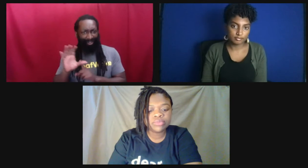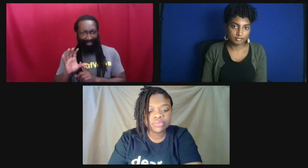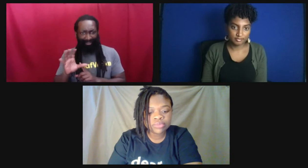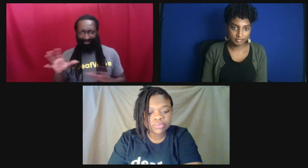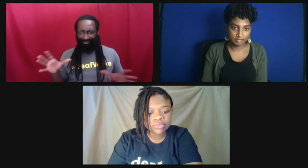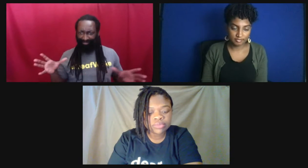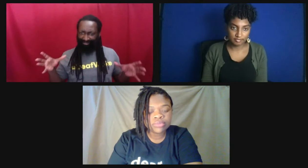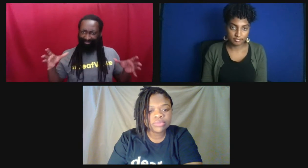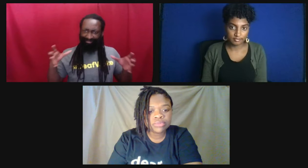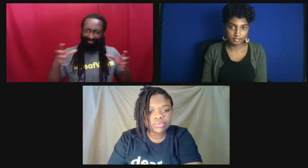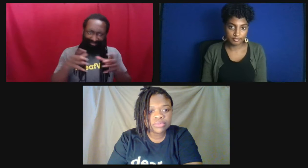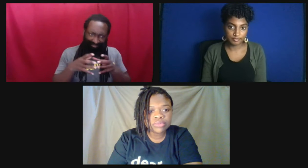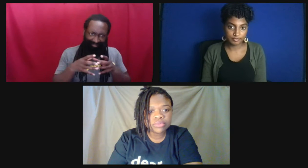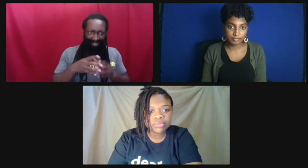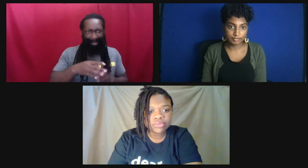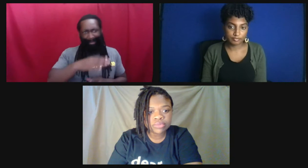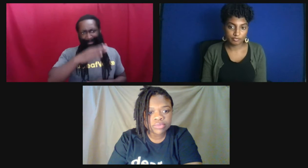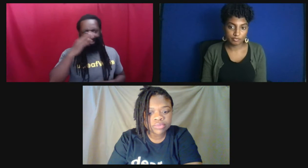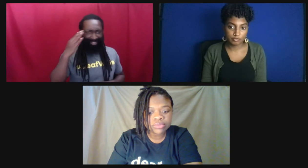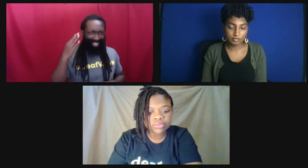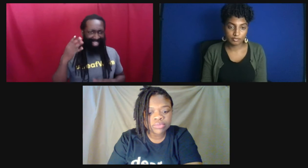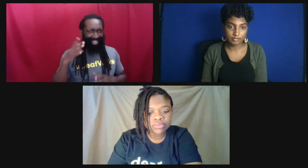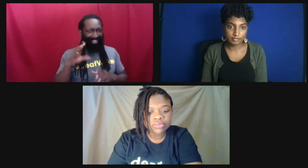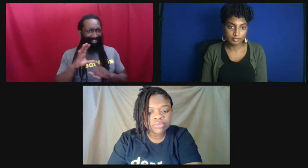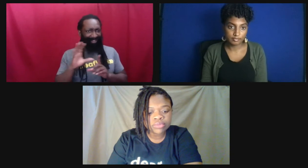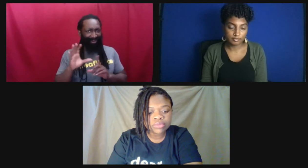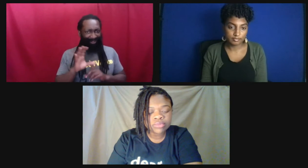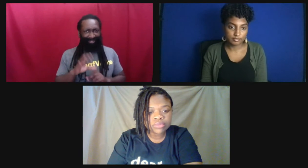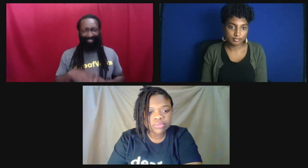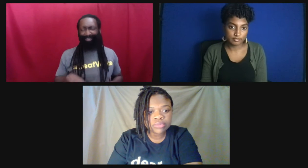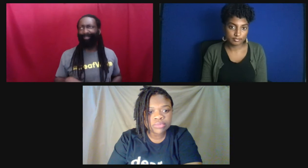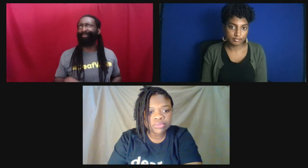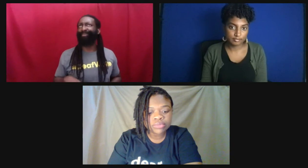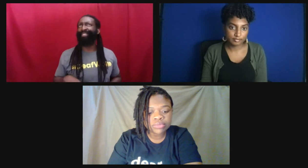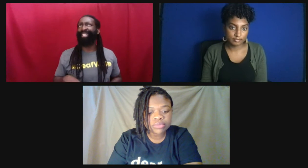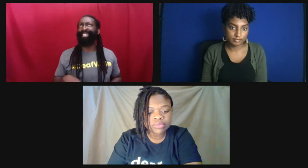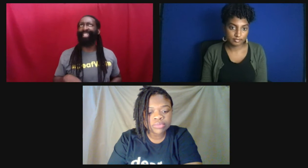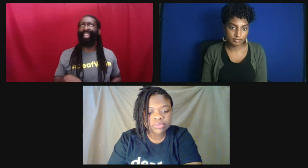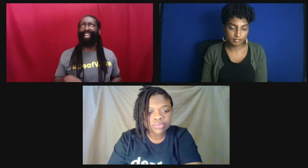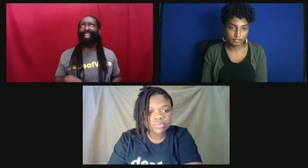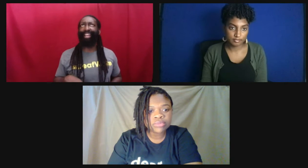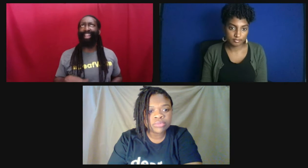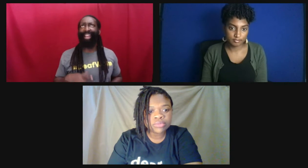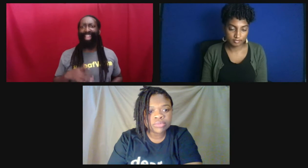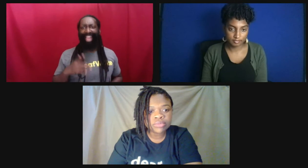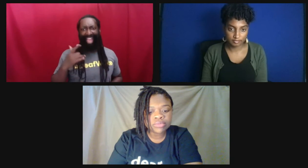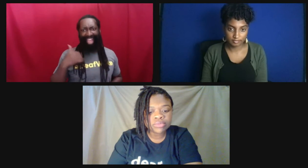The hearing community, the disability community, the Black culture?